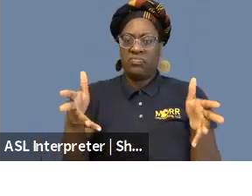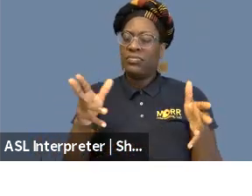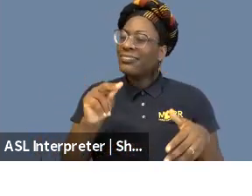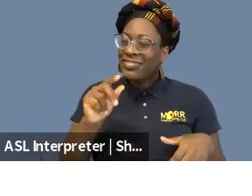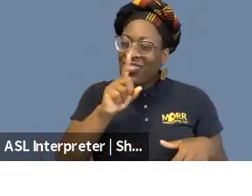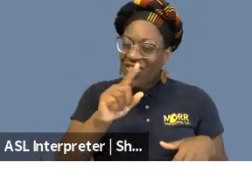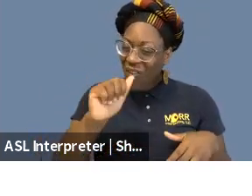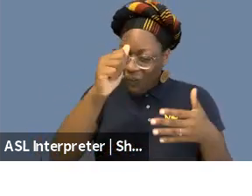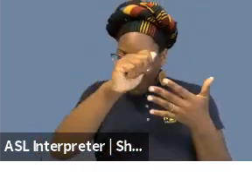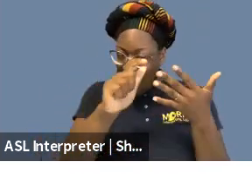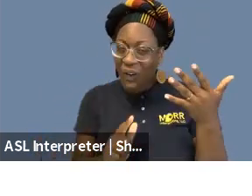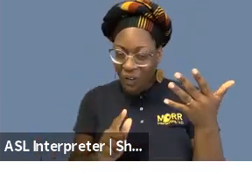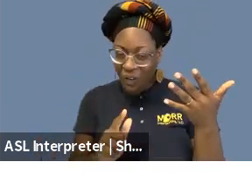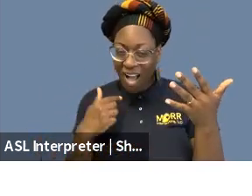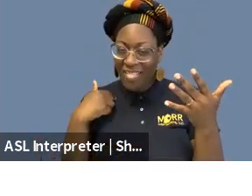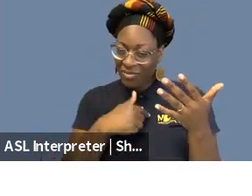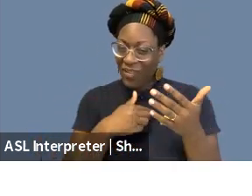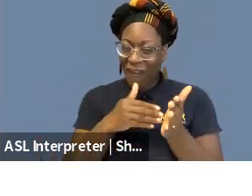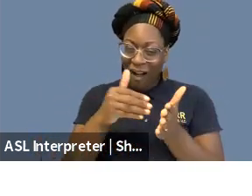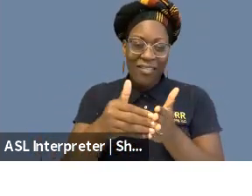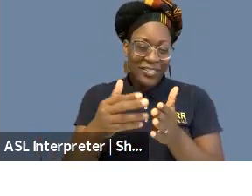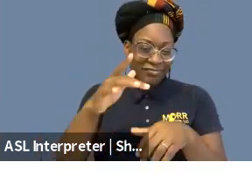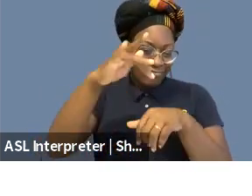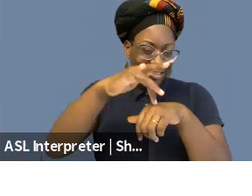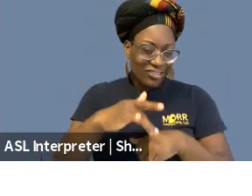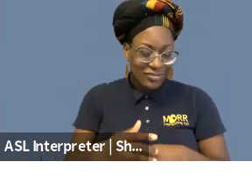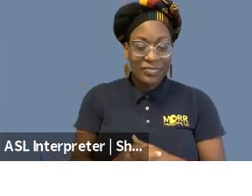The term "New Media" is frequently used when discussing multimodality.